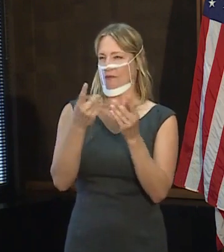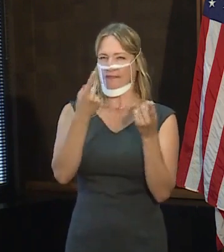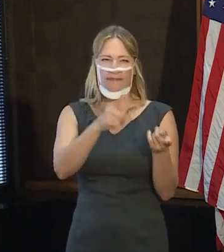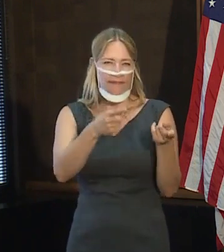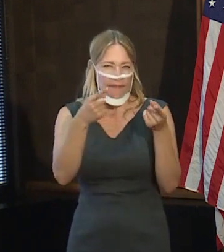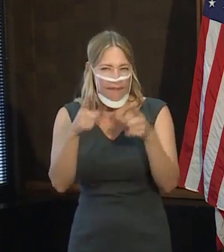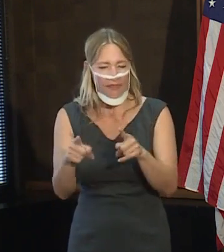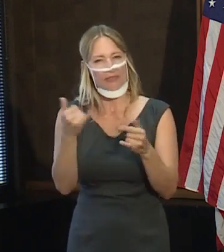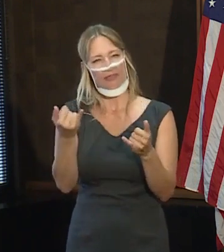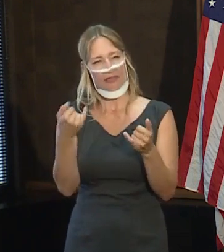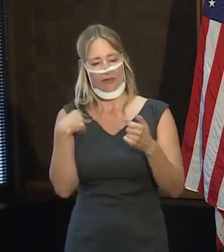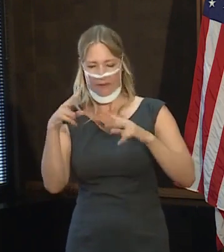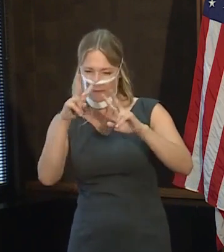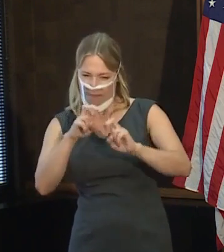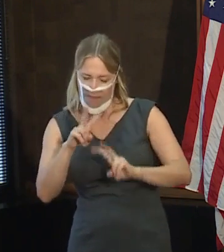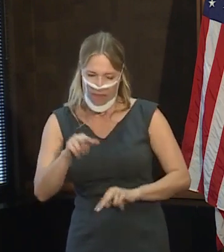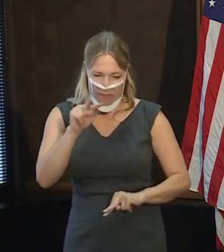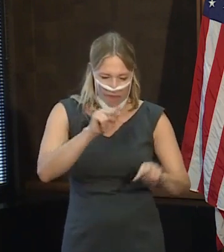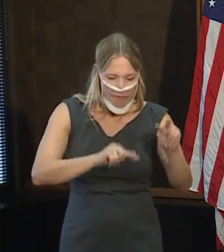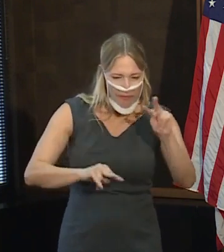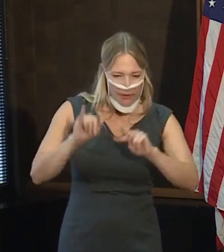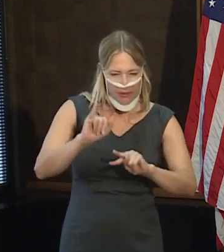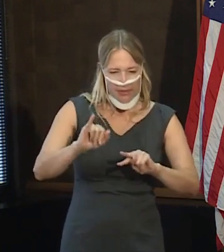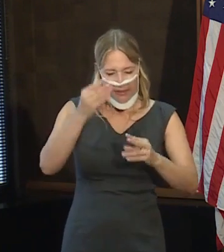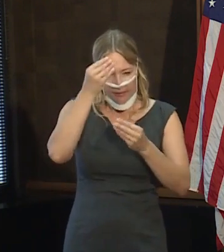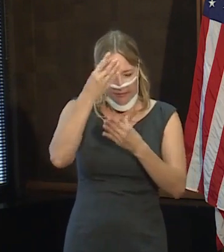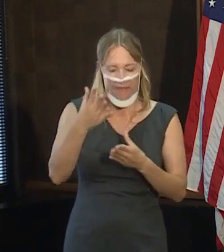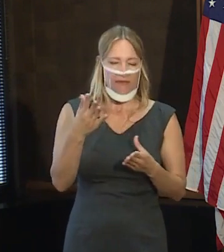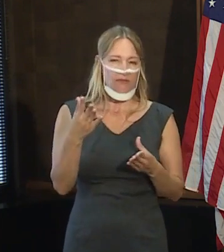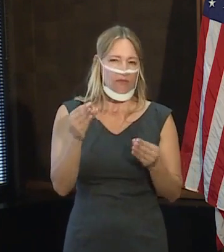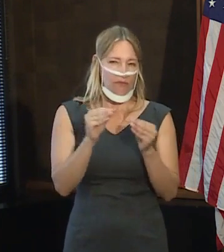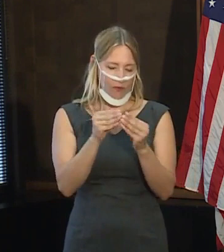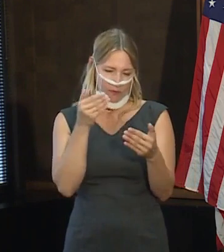SO THIS IS VERY SIMPLE. ARE WE SEEING TRENDS?